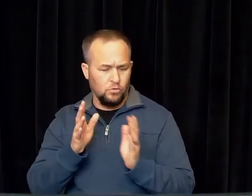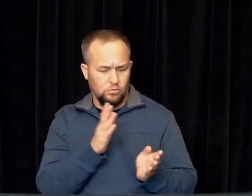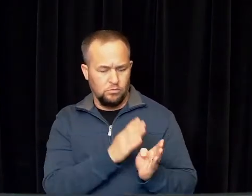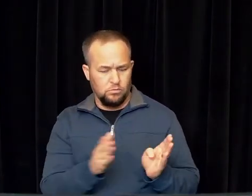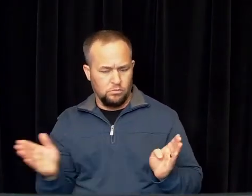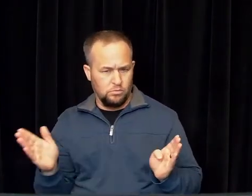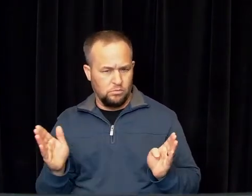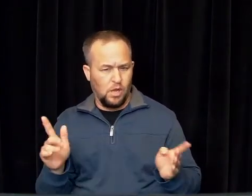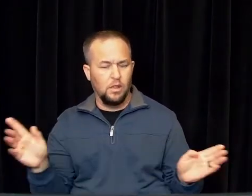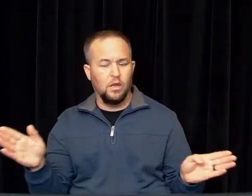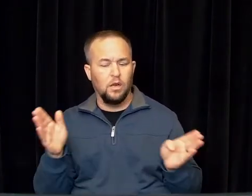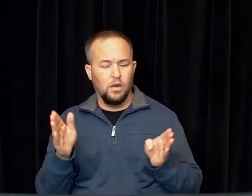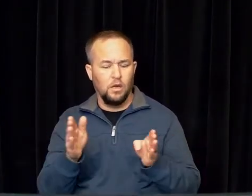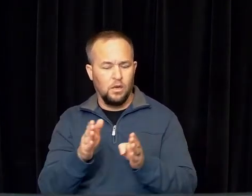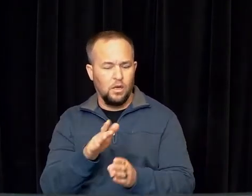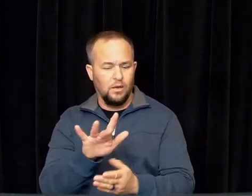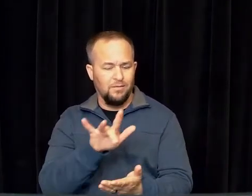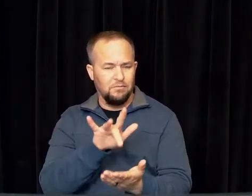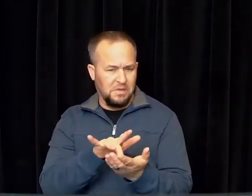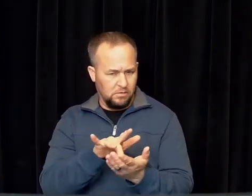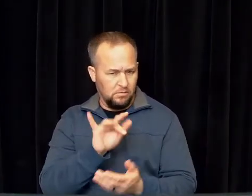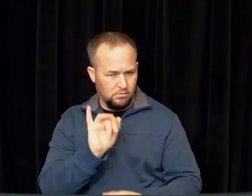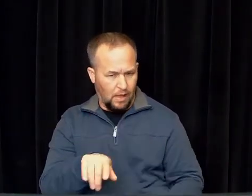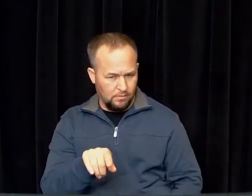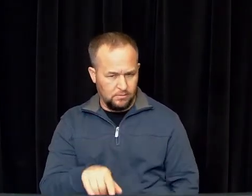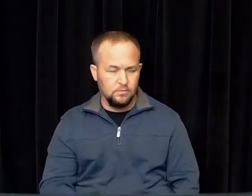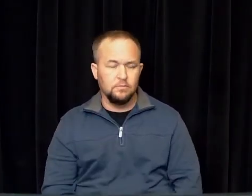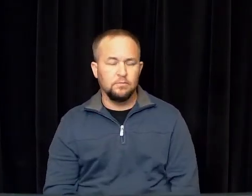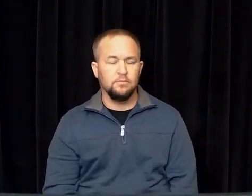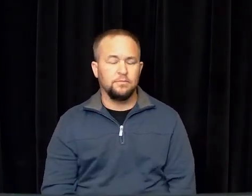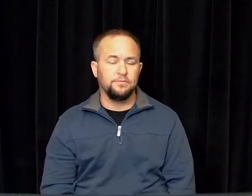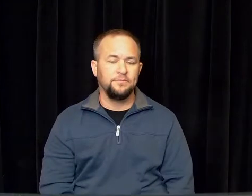Make sure that you're making that mental note right there. So again, we kind of